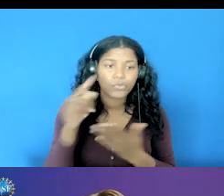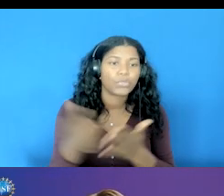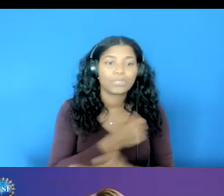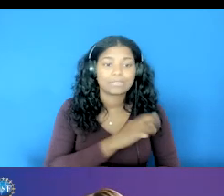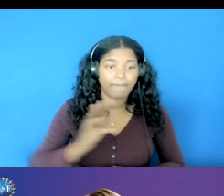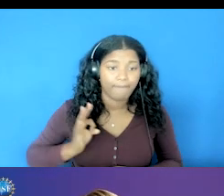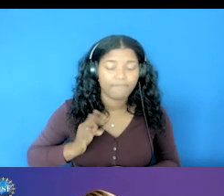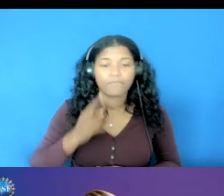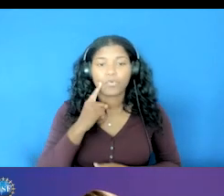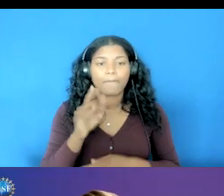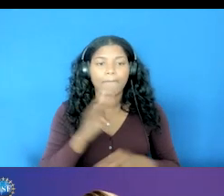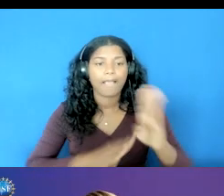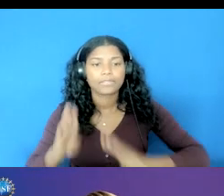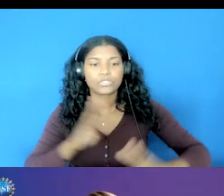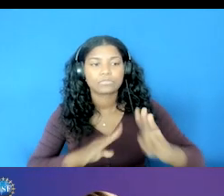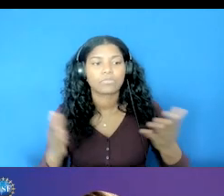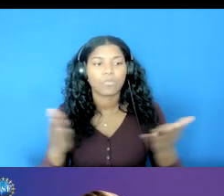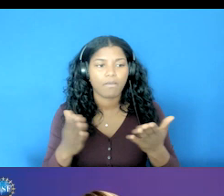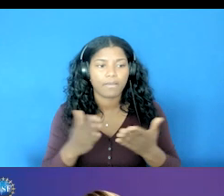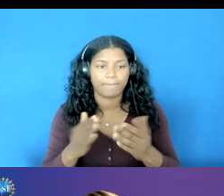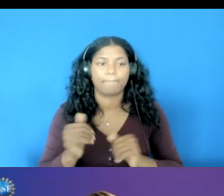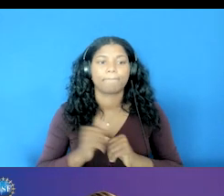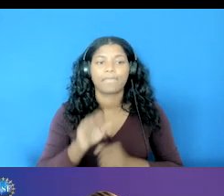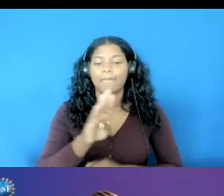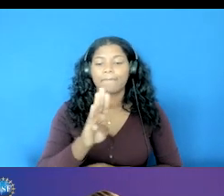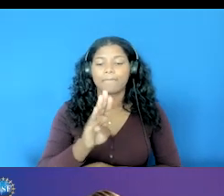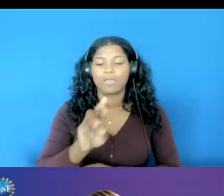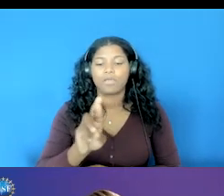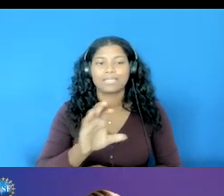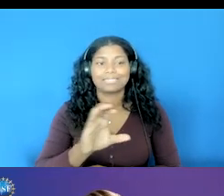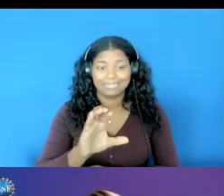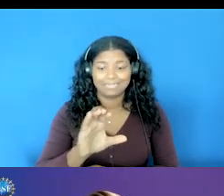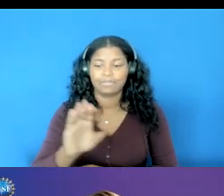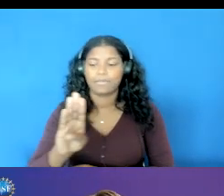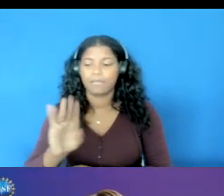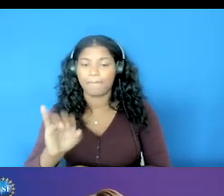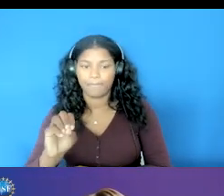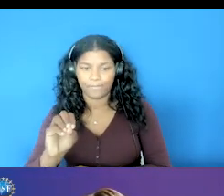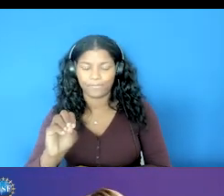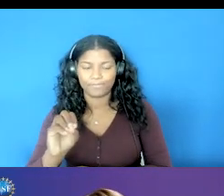in biology is the building research capacity of new faculty in BIO, this is BRC-BIO.